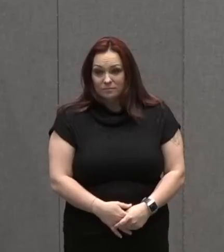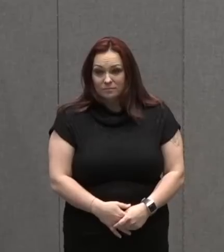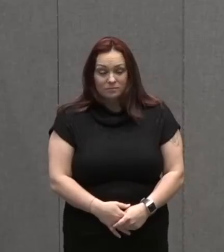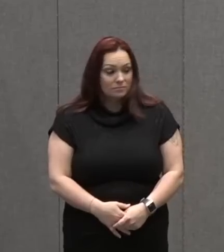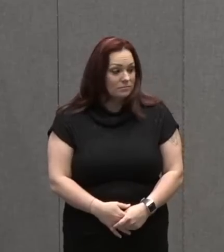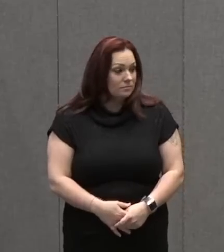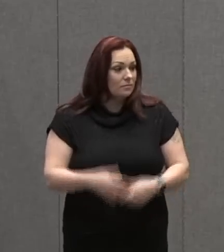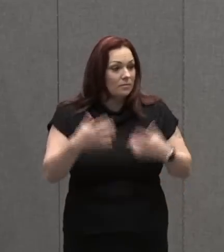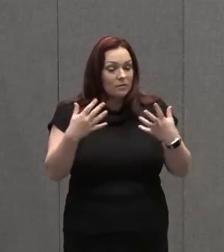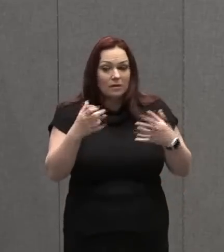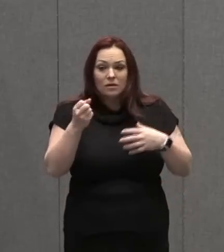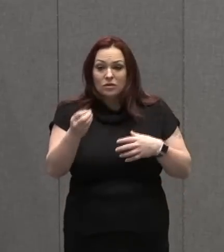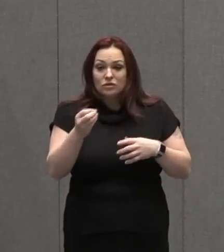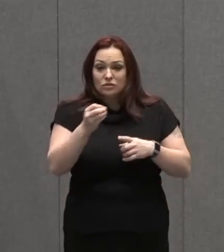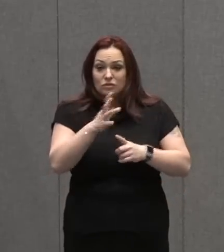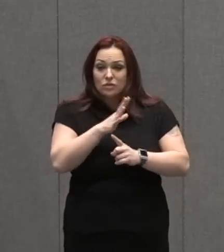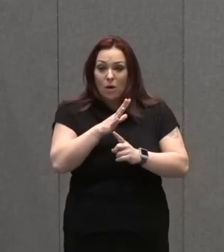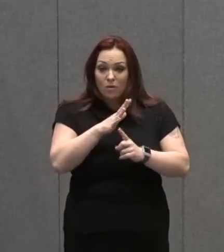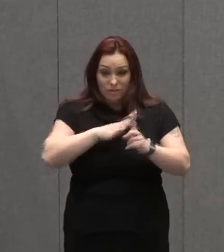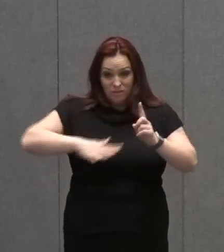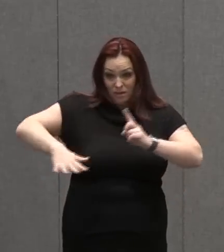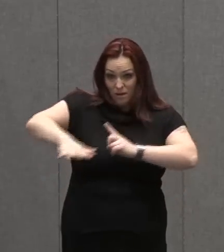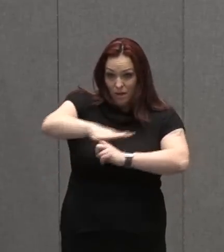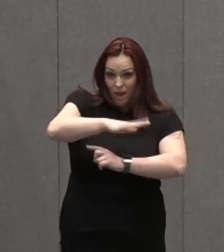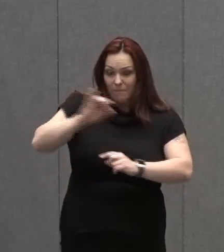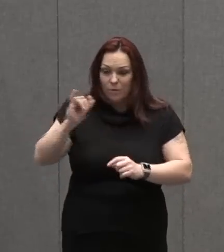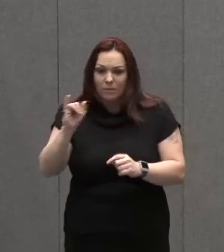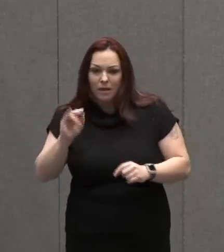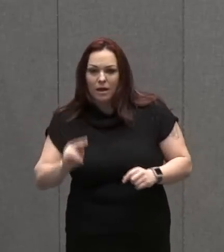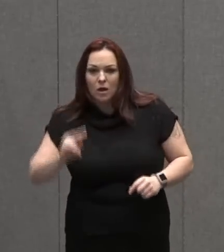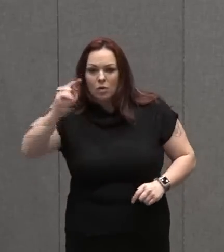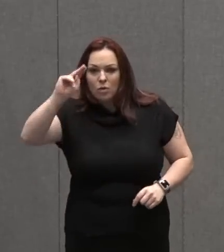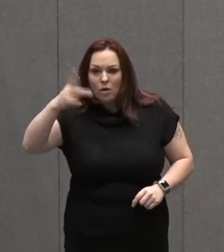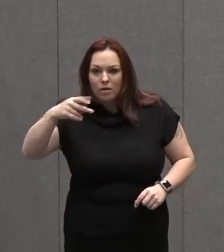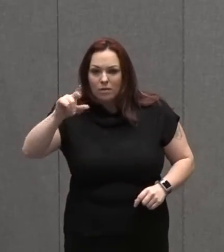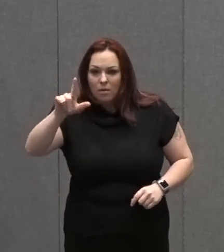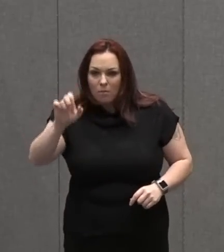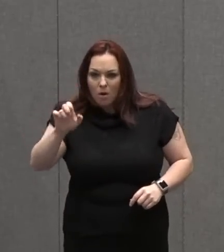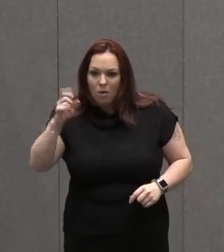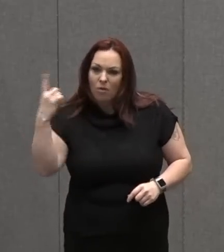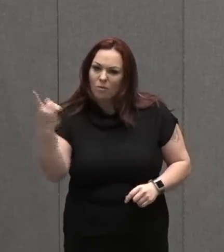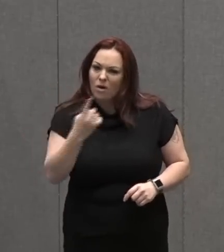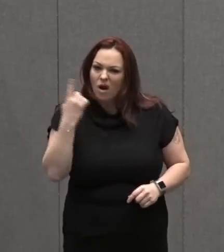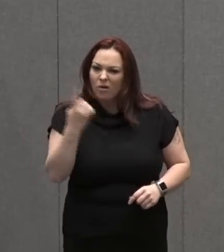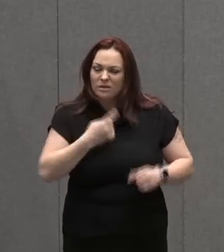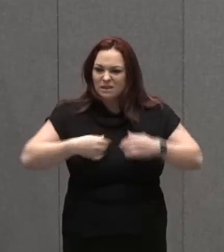So, climates also like the North Pole, there's always snow on the North Pole,